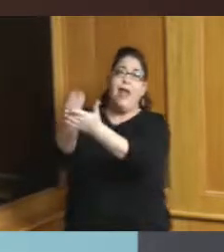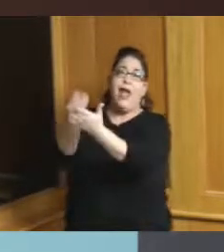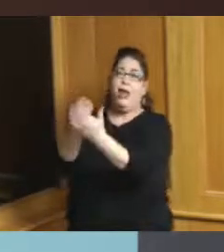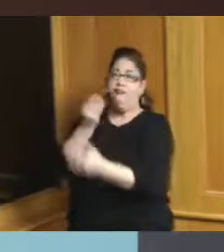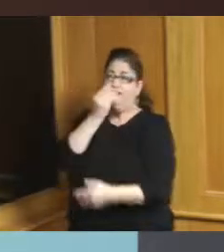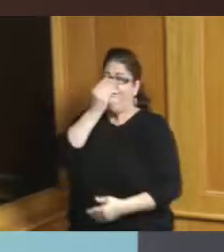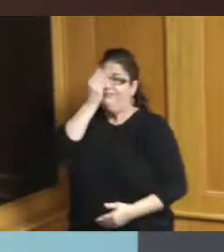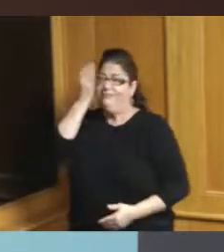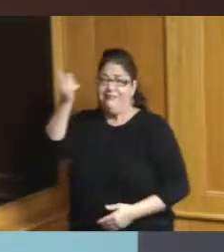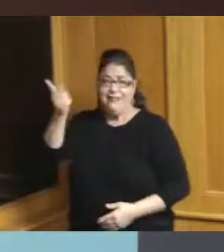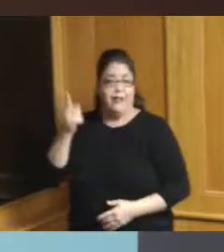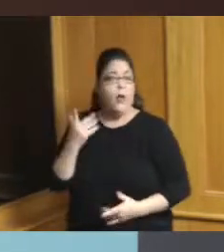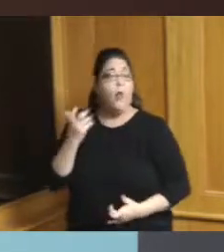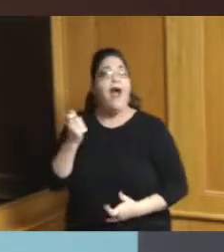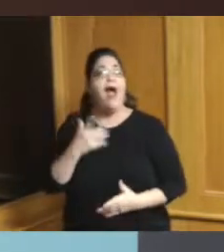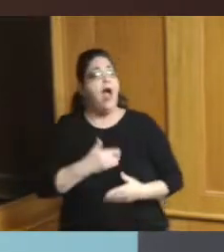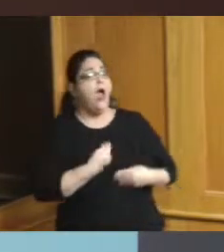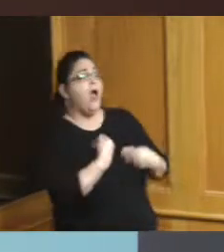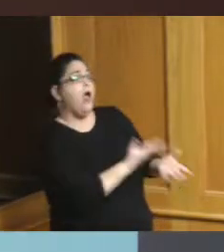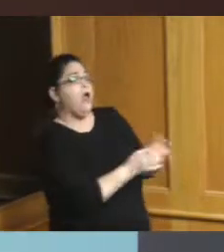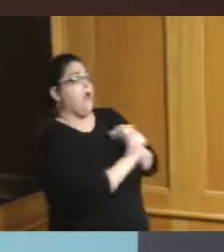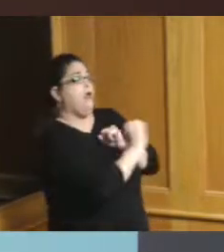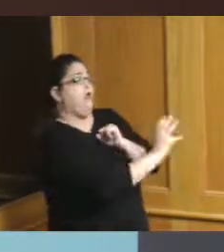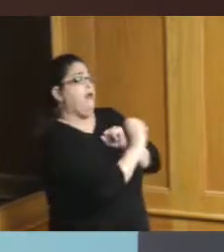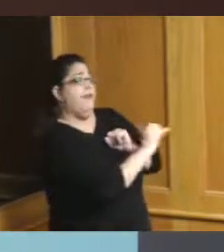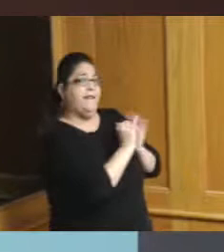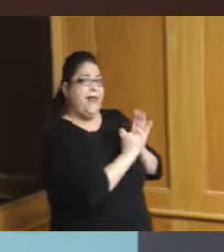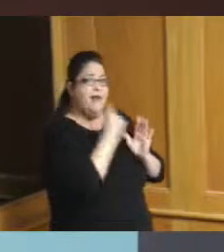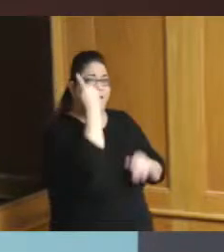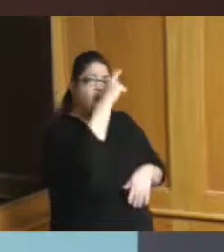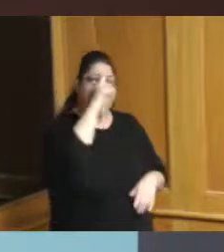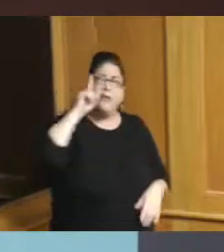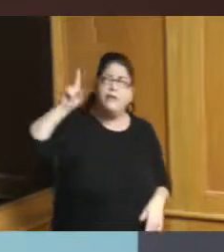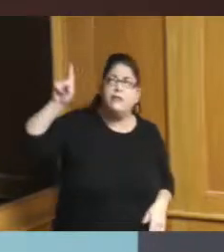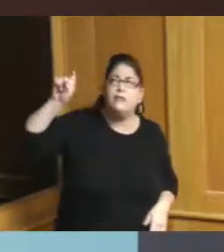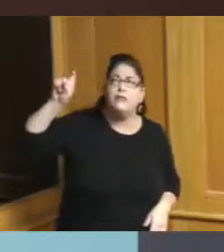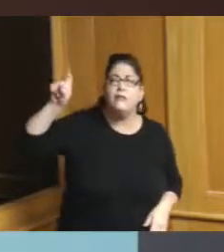trying to deliver that message and actually some of our influences in our campaign have